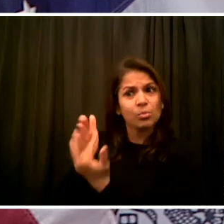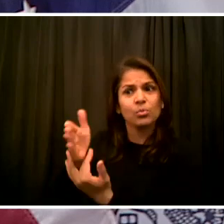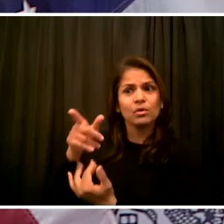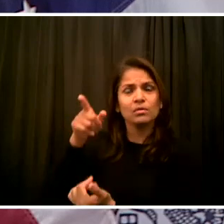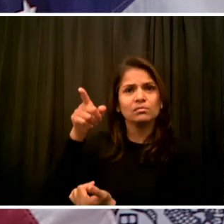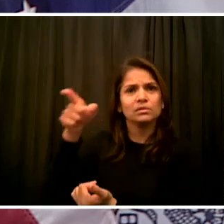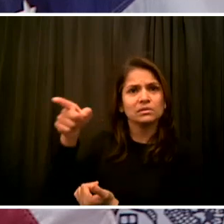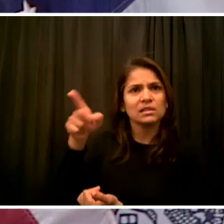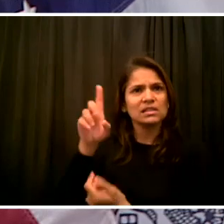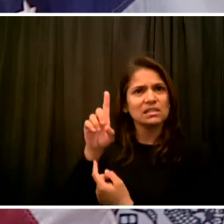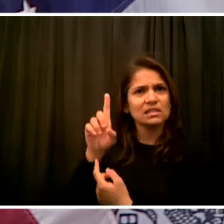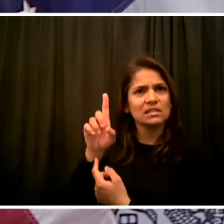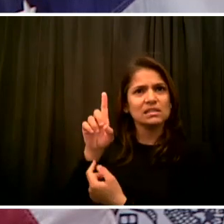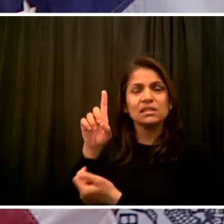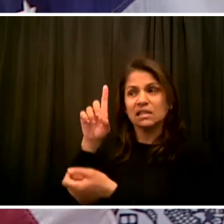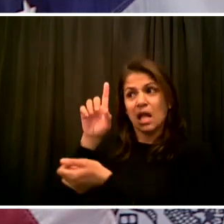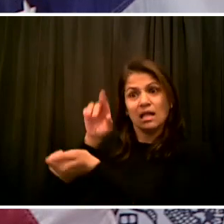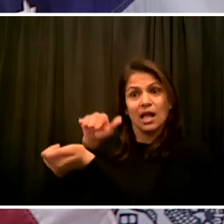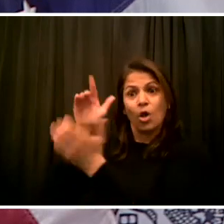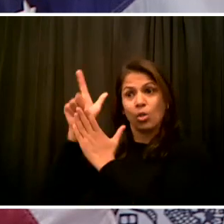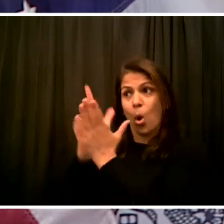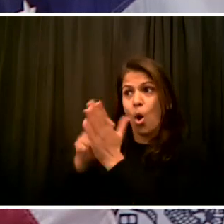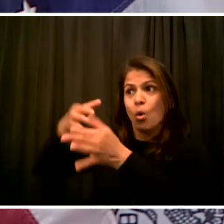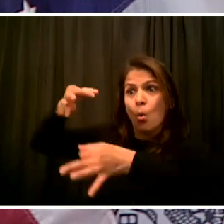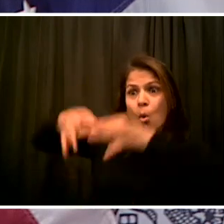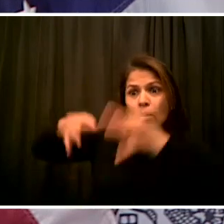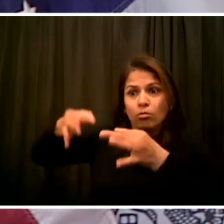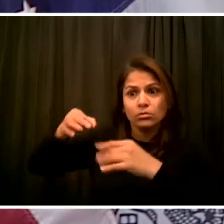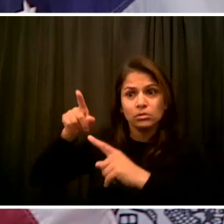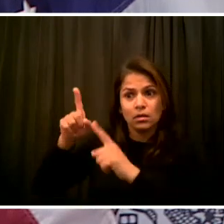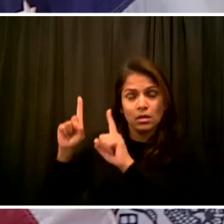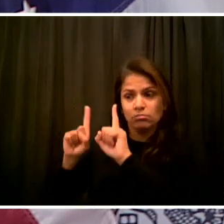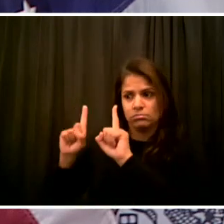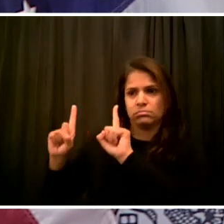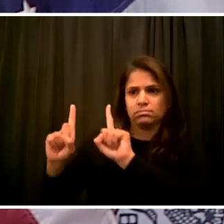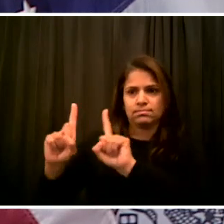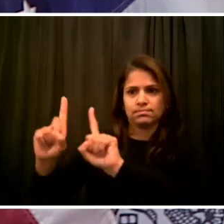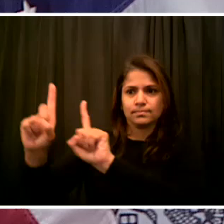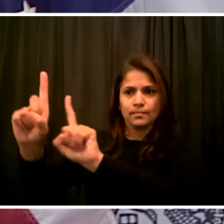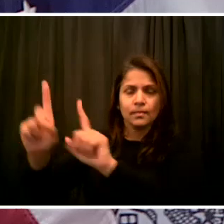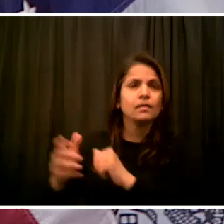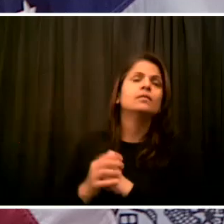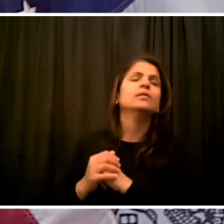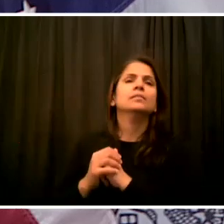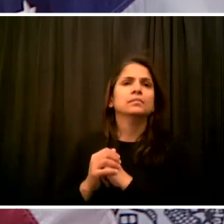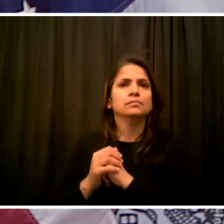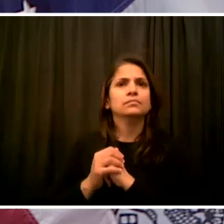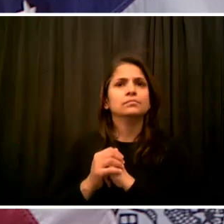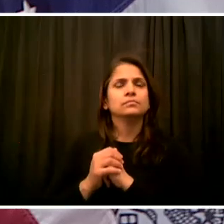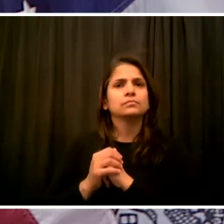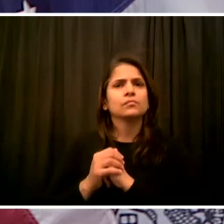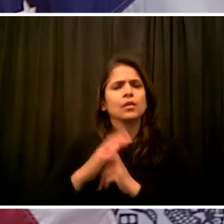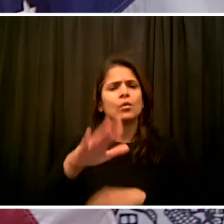THAT AS WELL. SRUE.